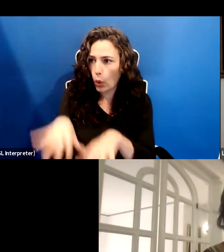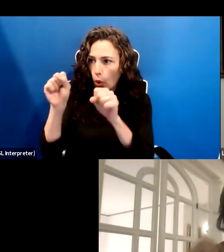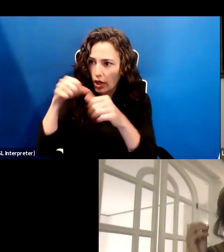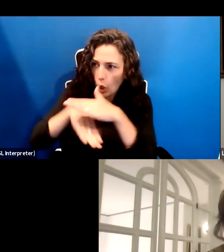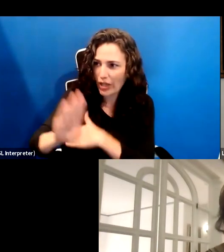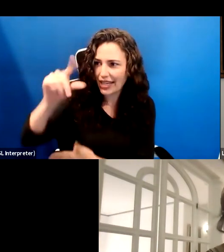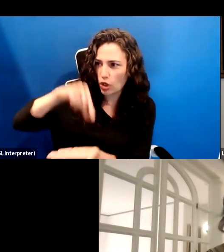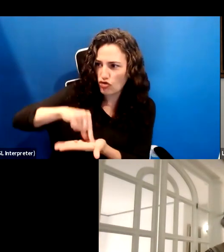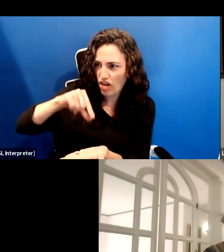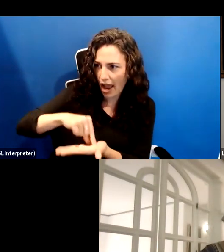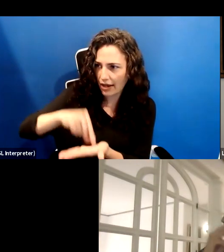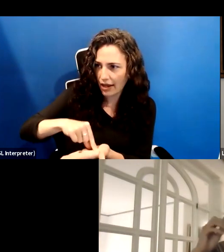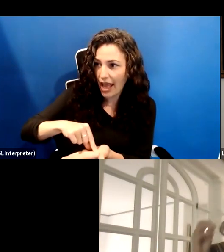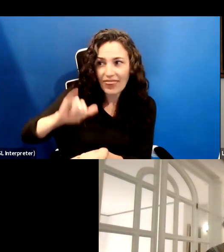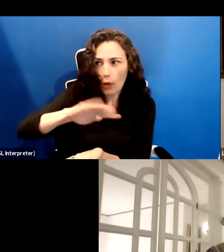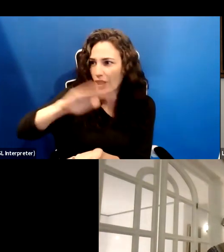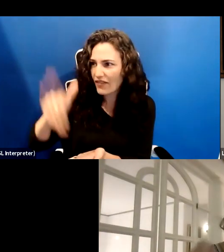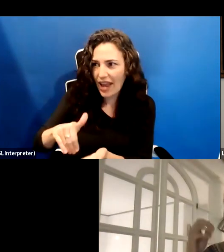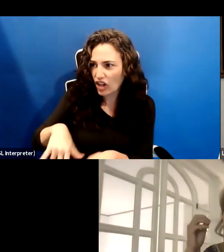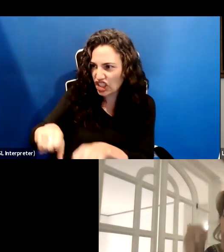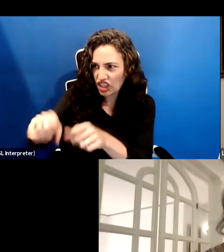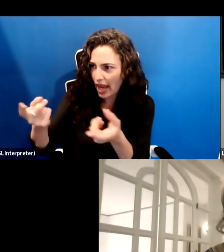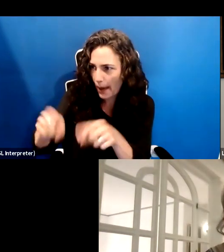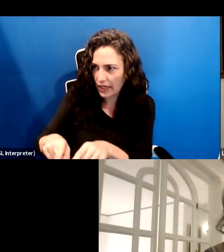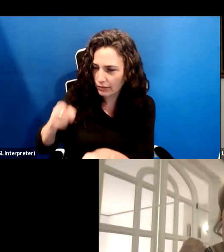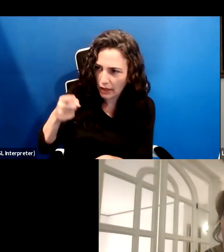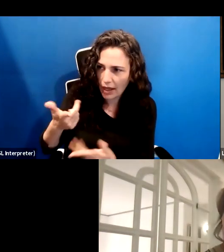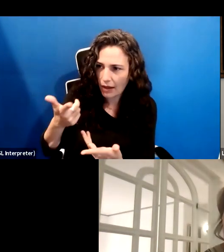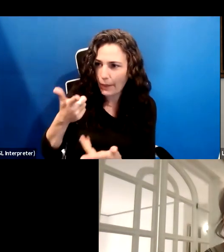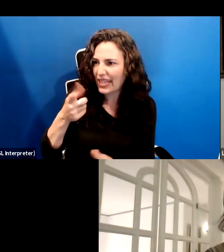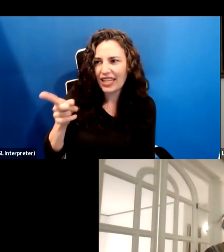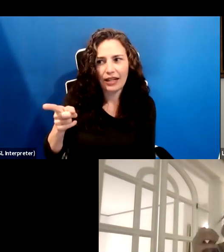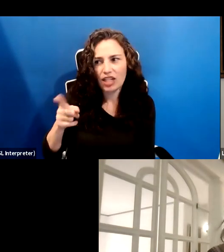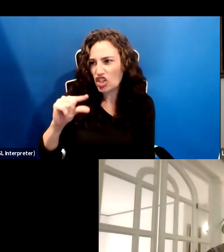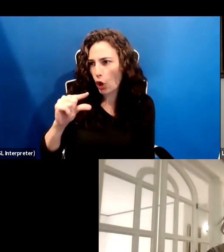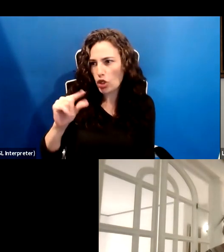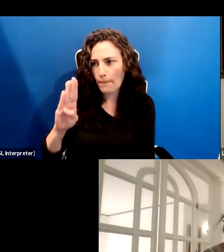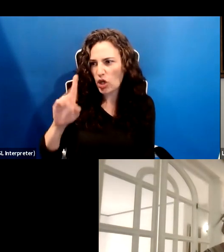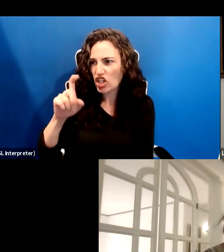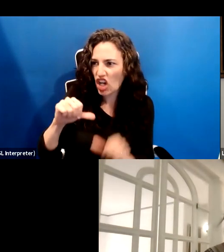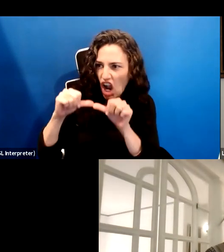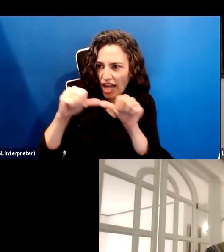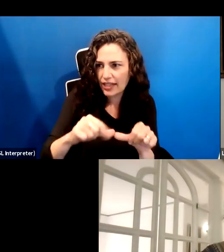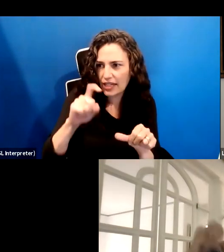but it was, because he constantly had to prove himself to his father. It was because of those learning disabilities